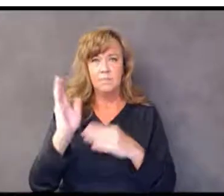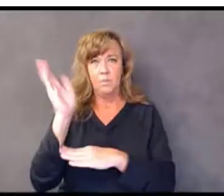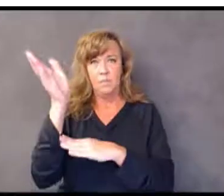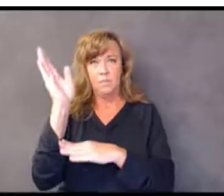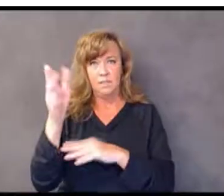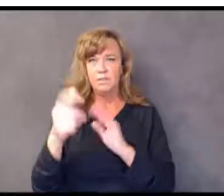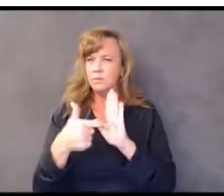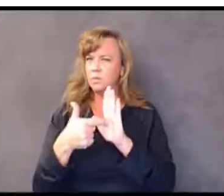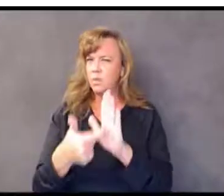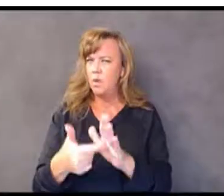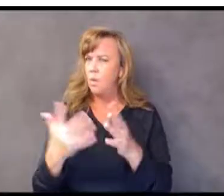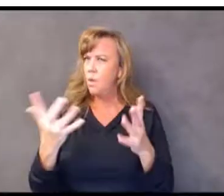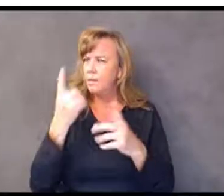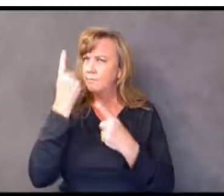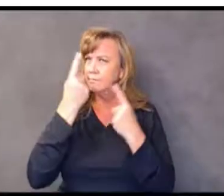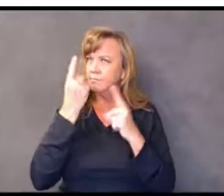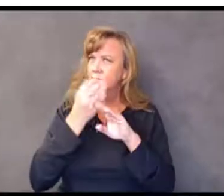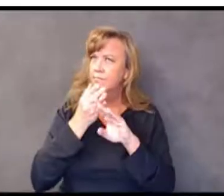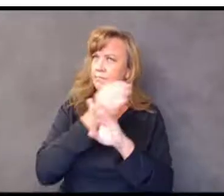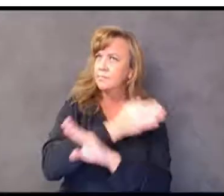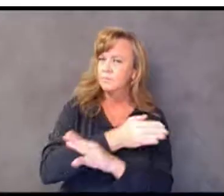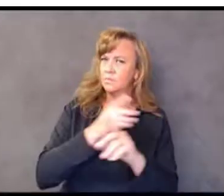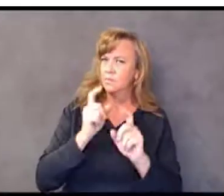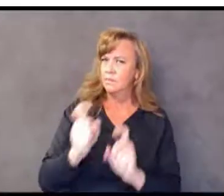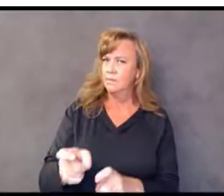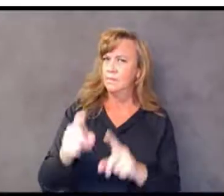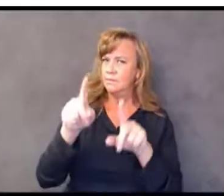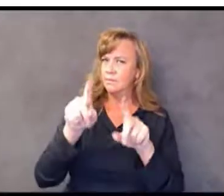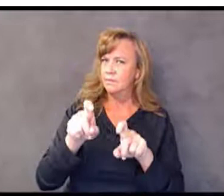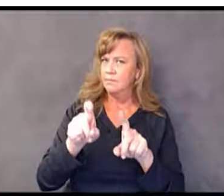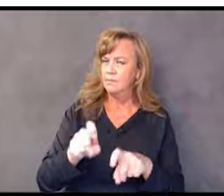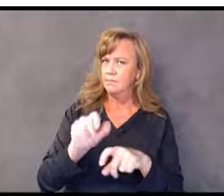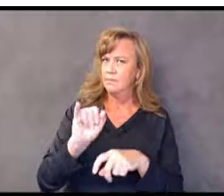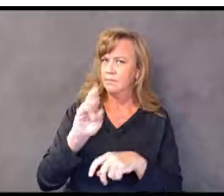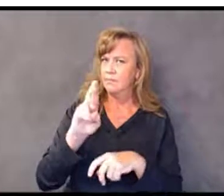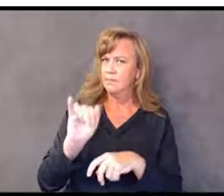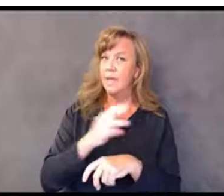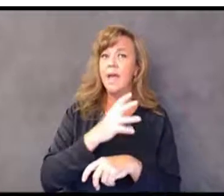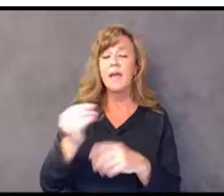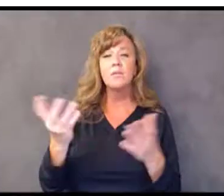to administration as well as allowable interpreting.